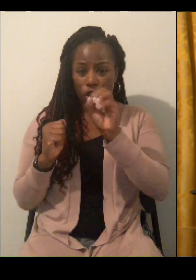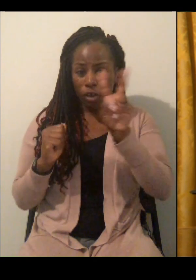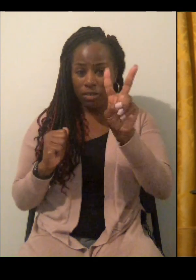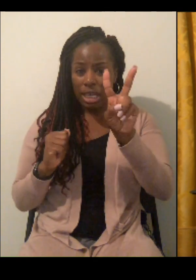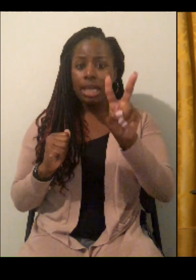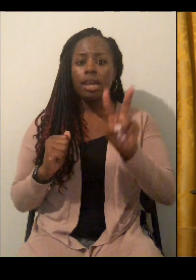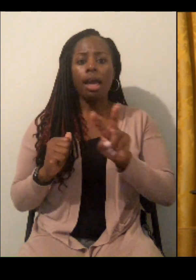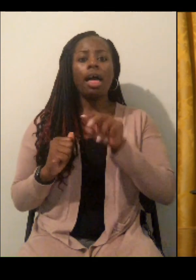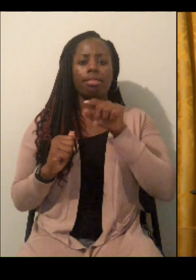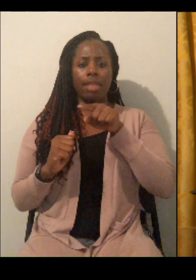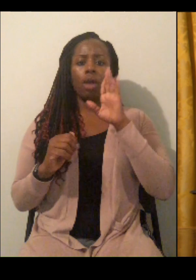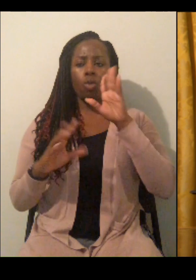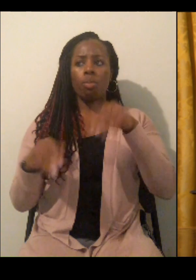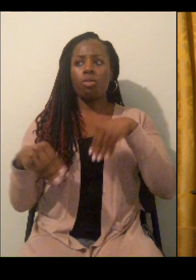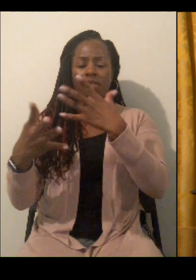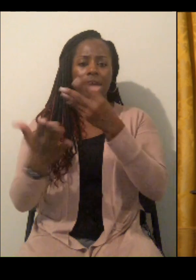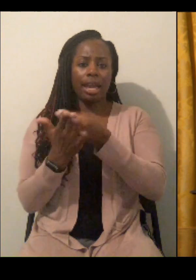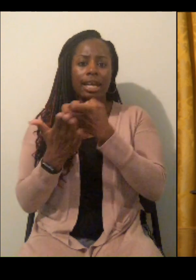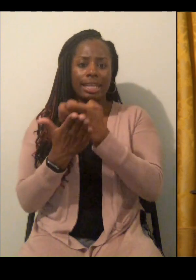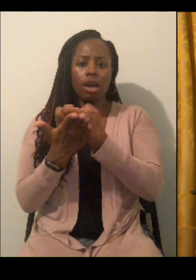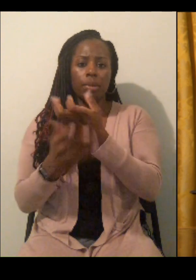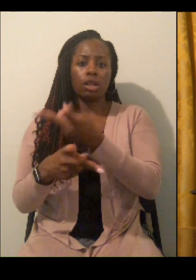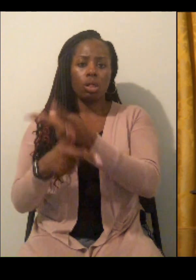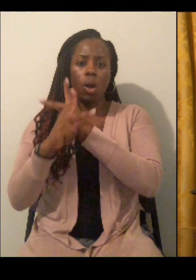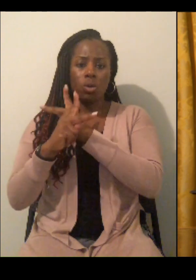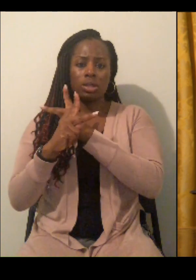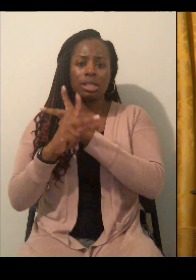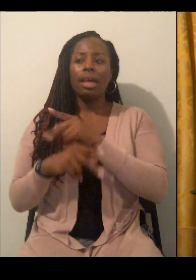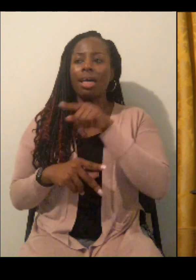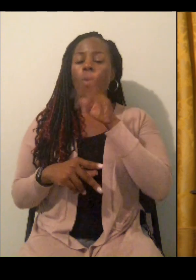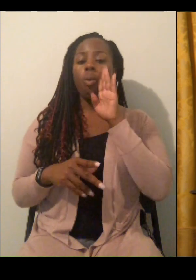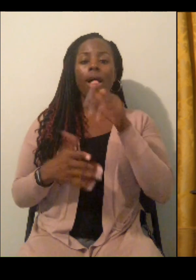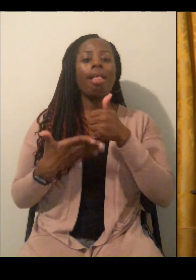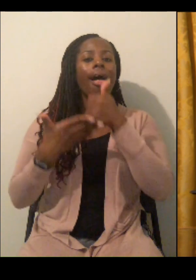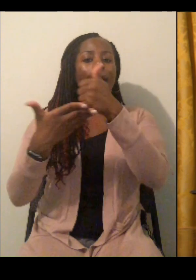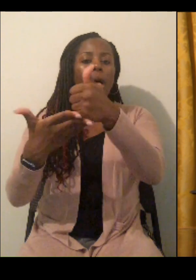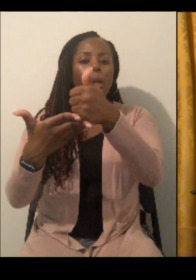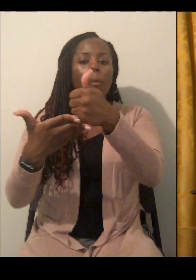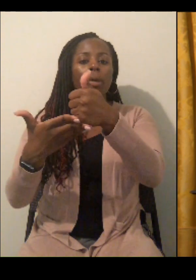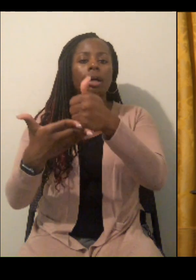disruptions caused by the virus to this end I am asking Congress to increase